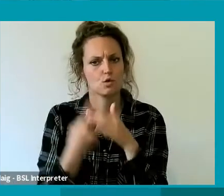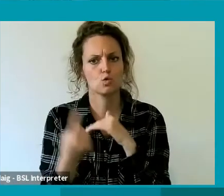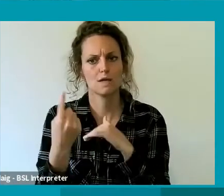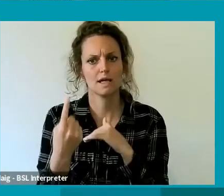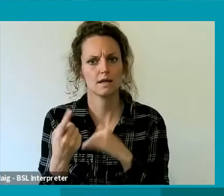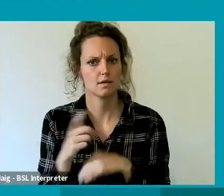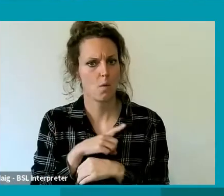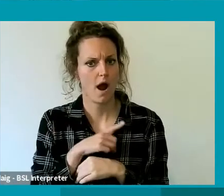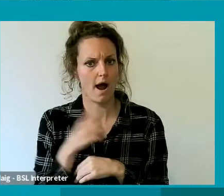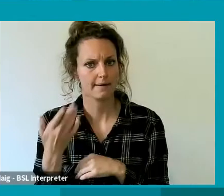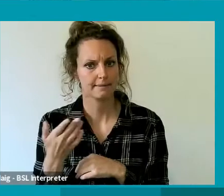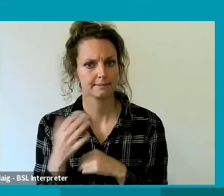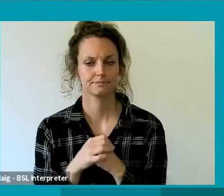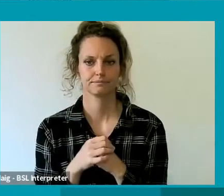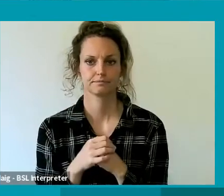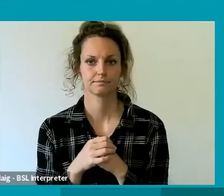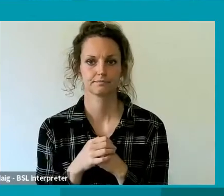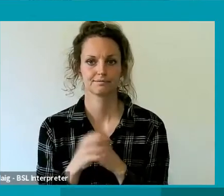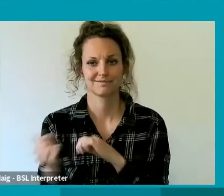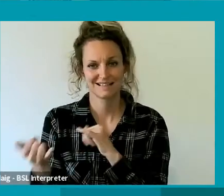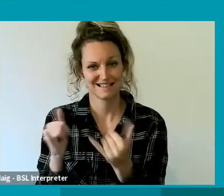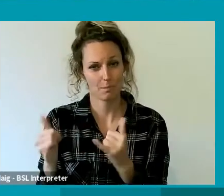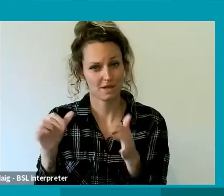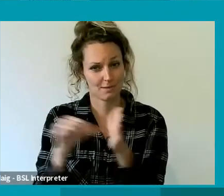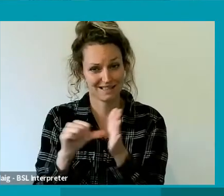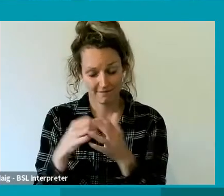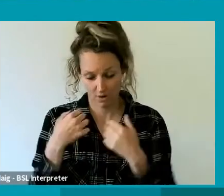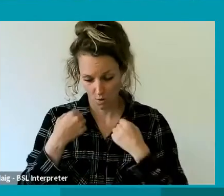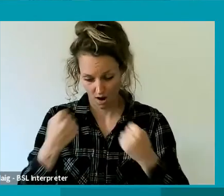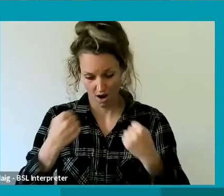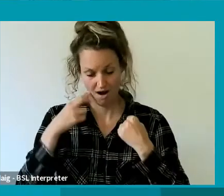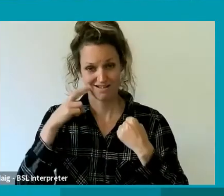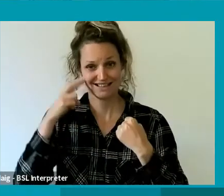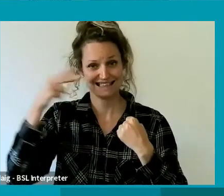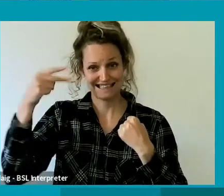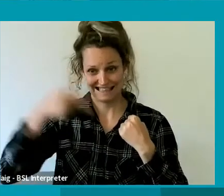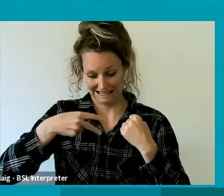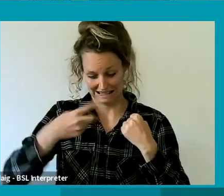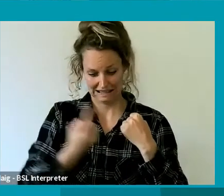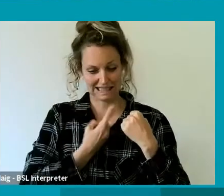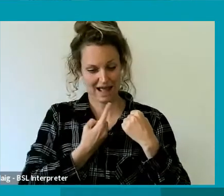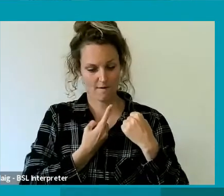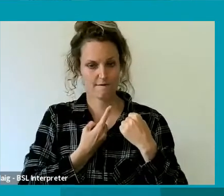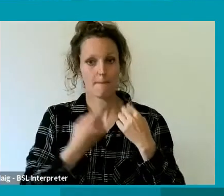Because sometimes we can't see it in ourselves, right? But often others can quite